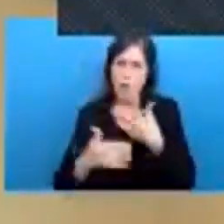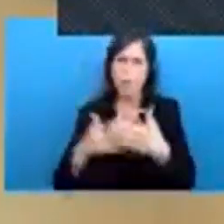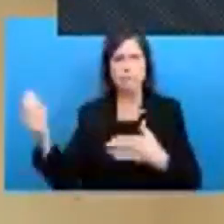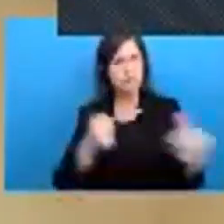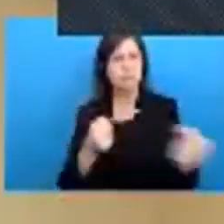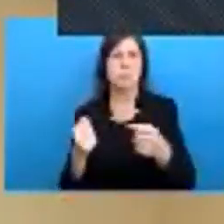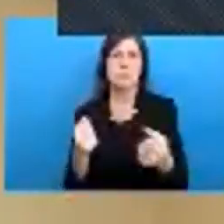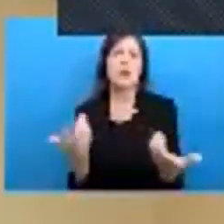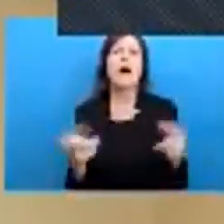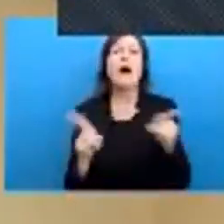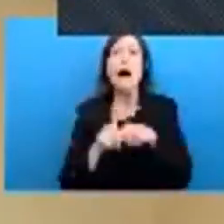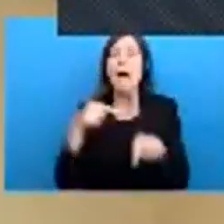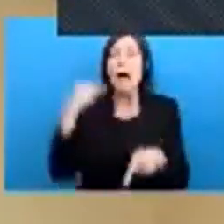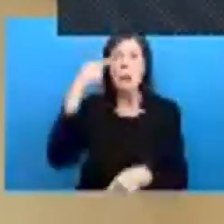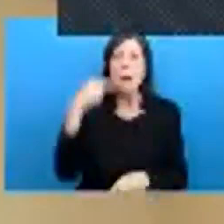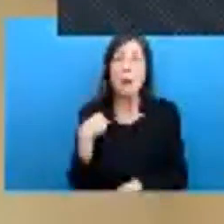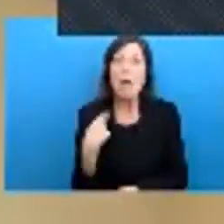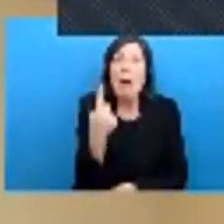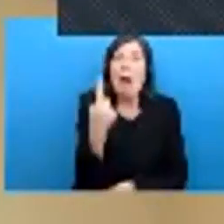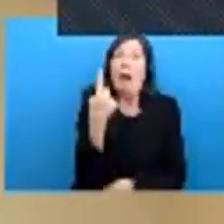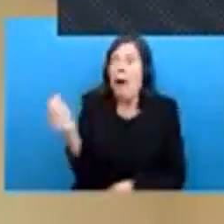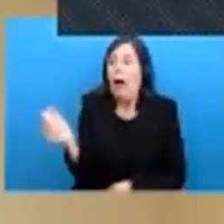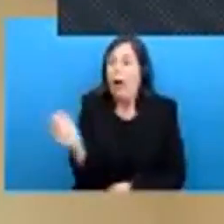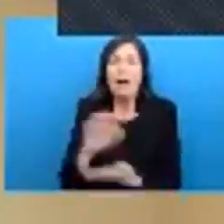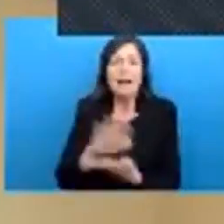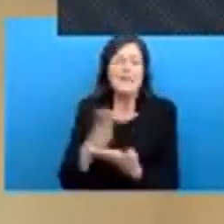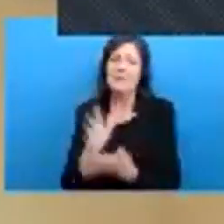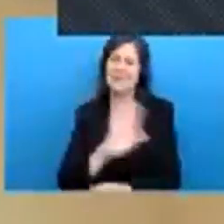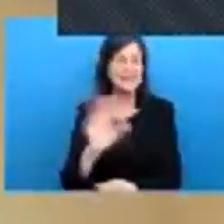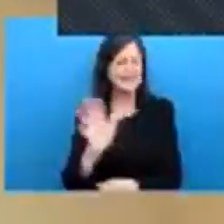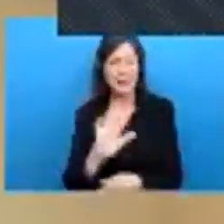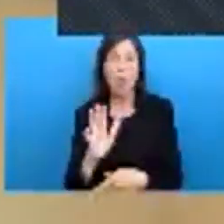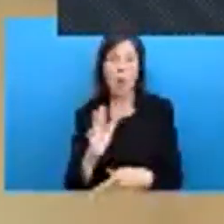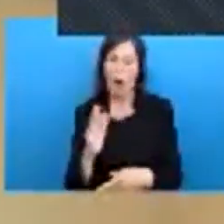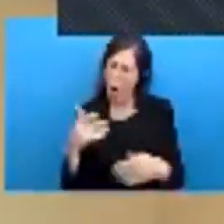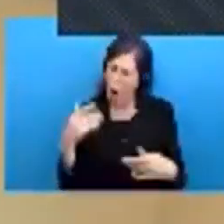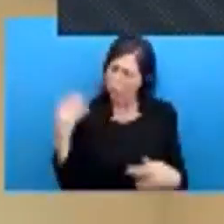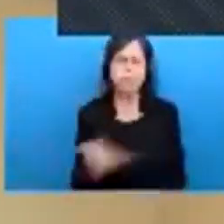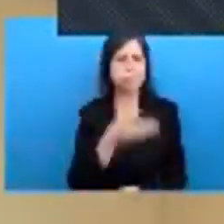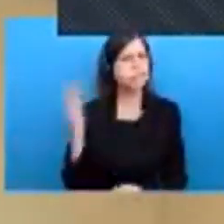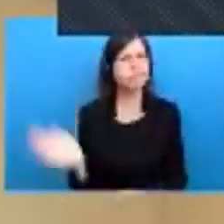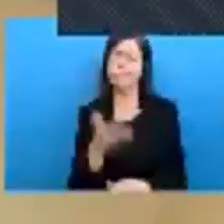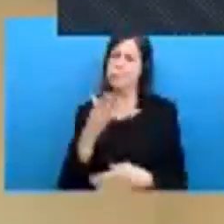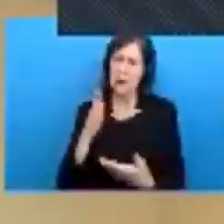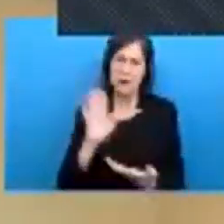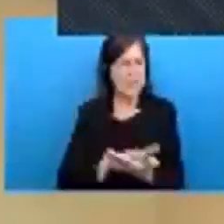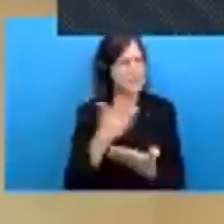national team sexuality,